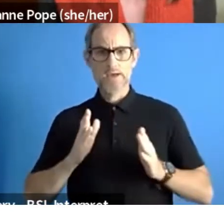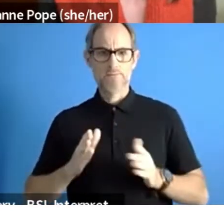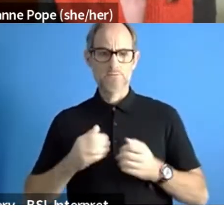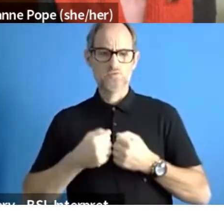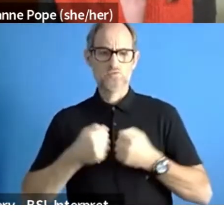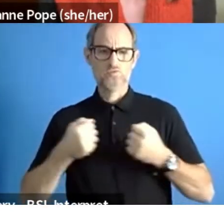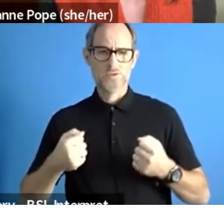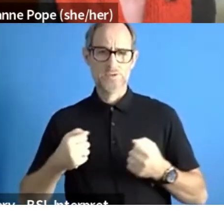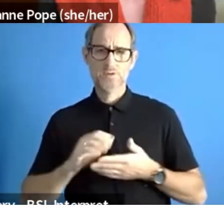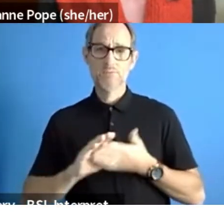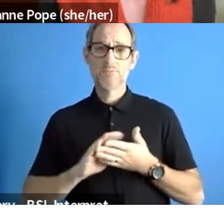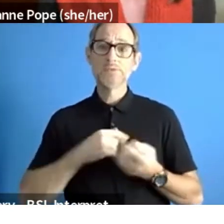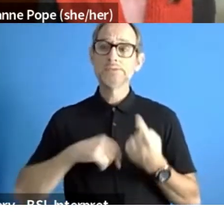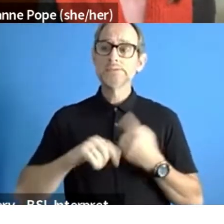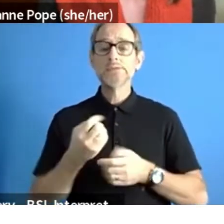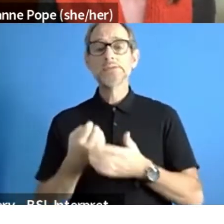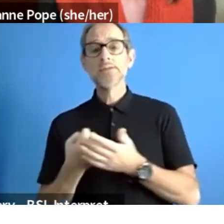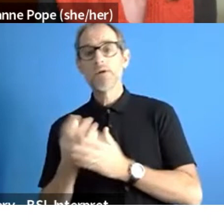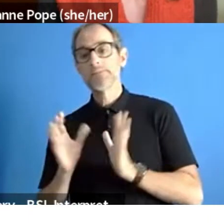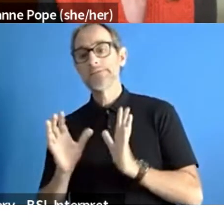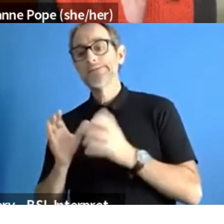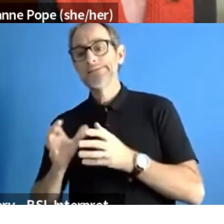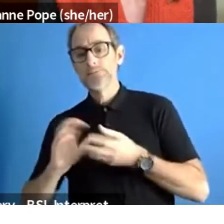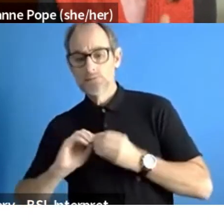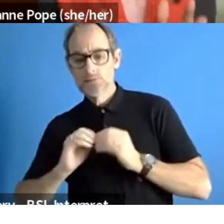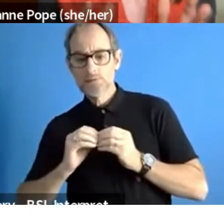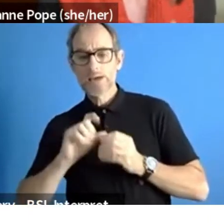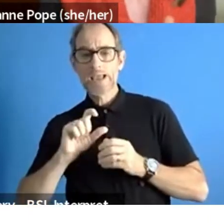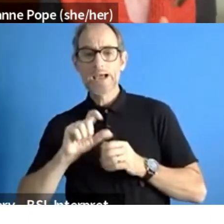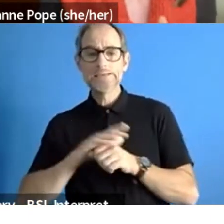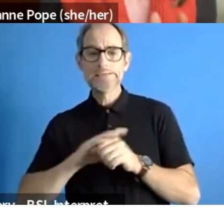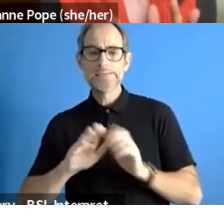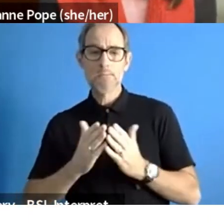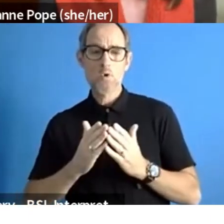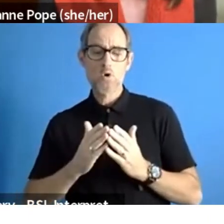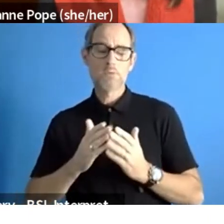building Casebook is constantly high demand because Casebook is a hugely